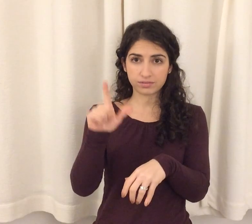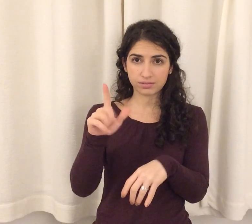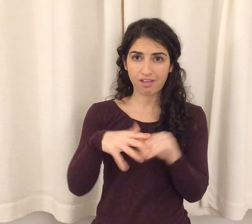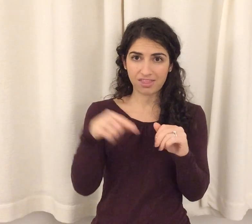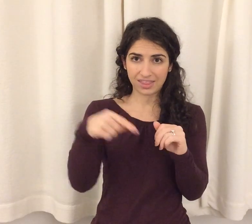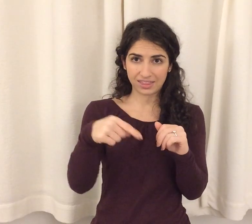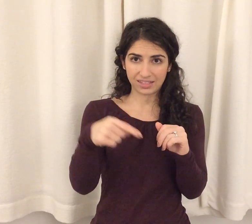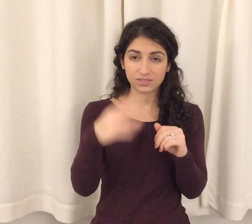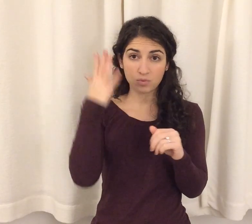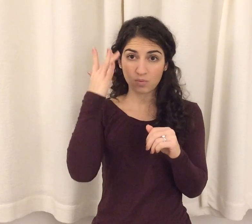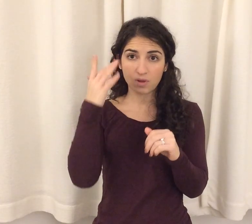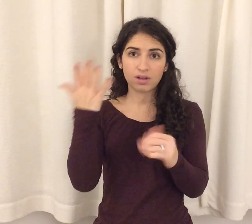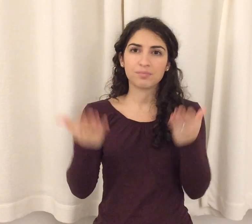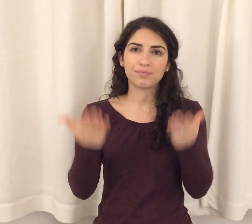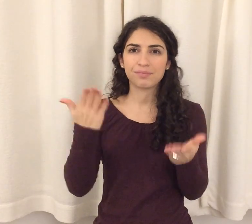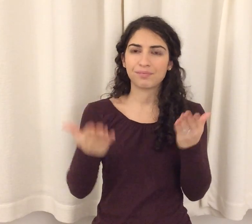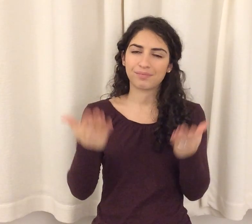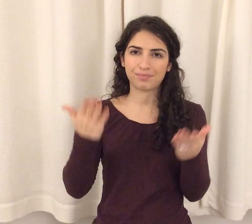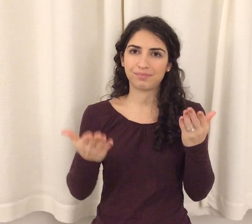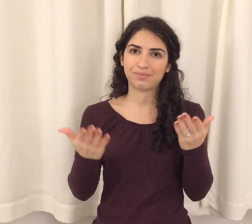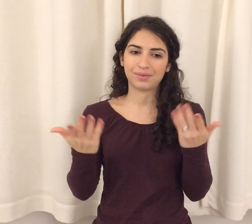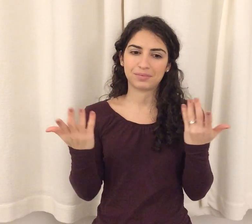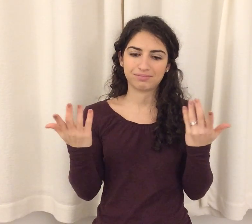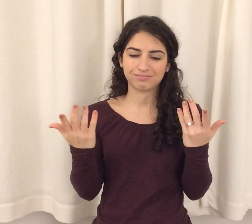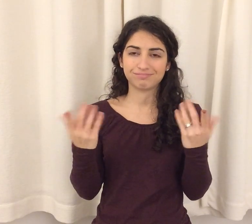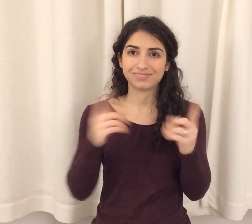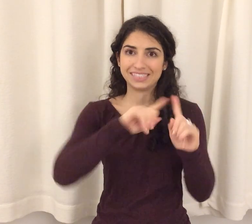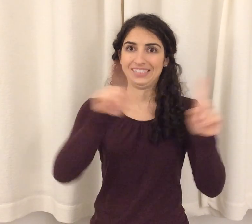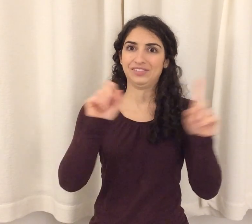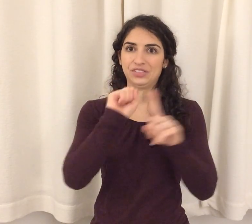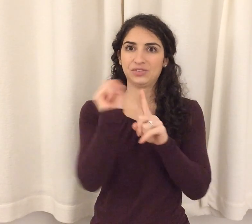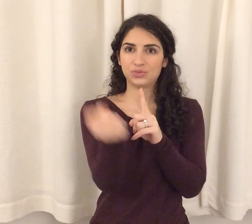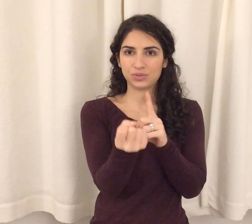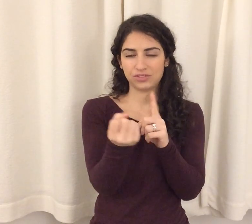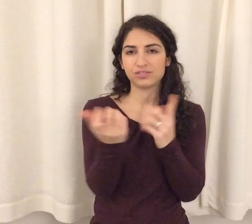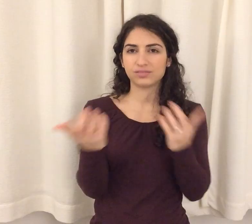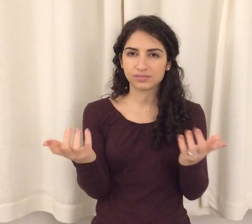more in ASL than just these 15 sentences. For maybe